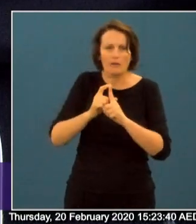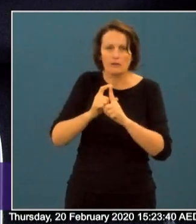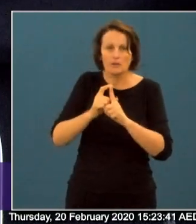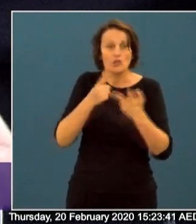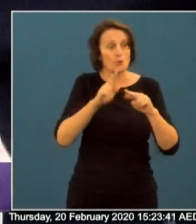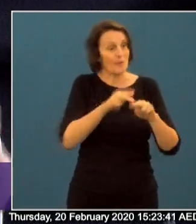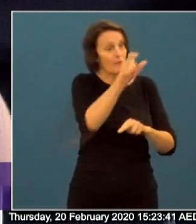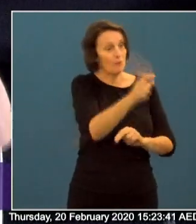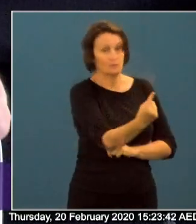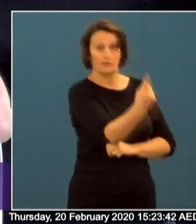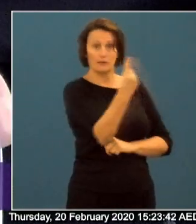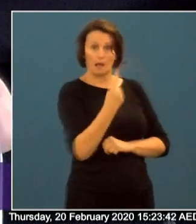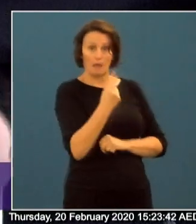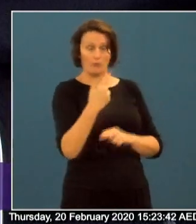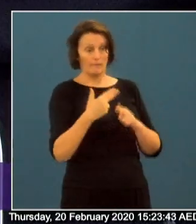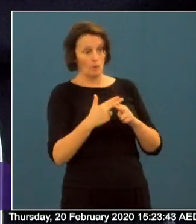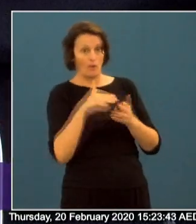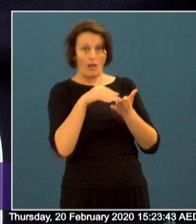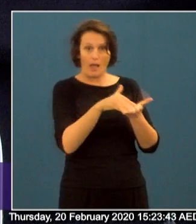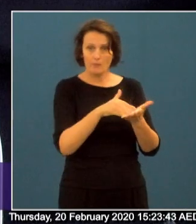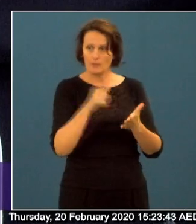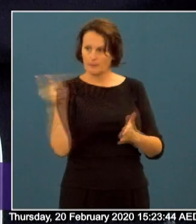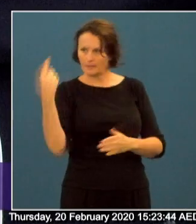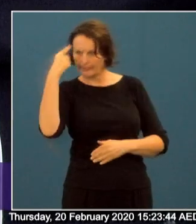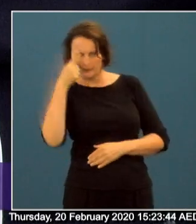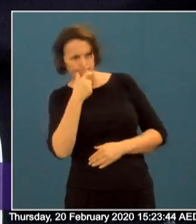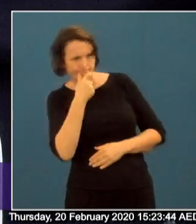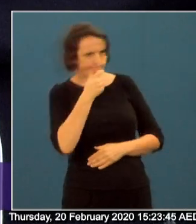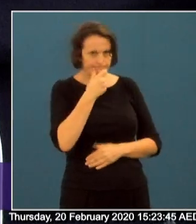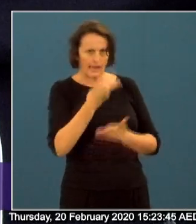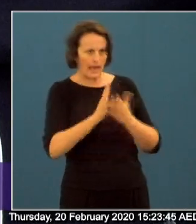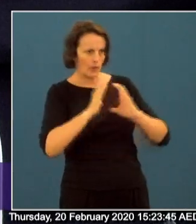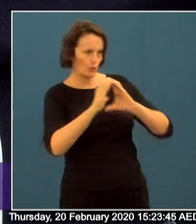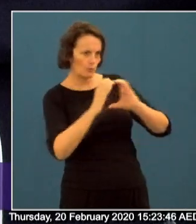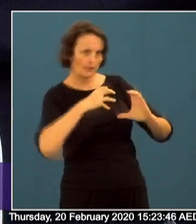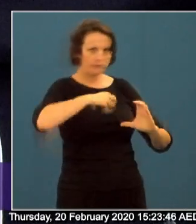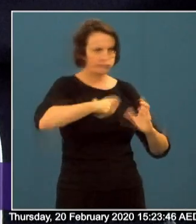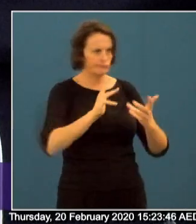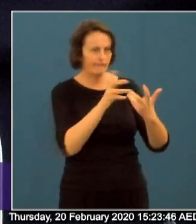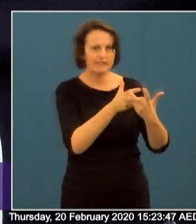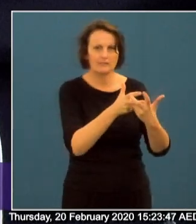And then they may need to be tailored for that individual person. But the person with intellectual disability